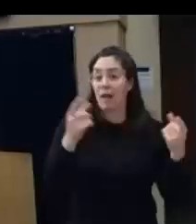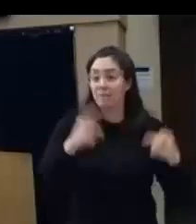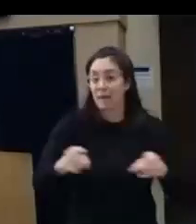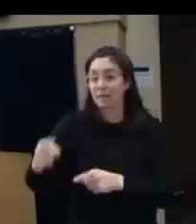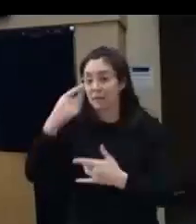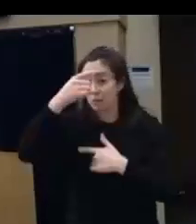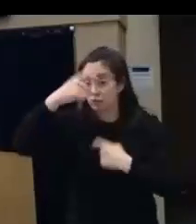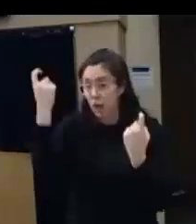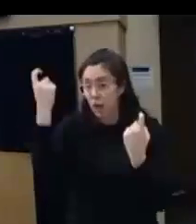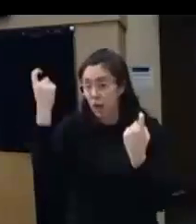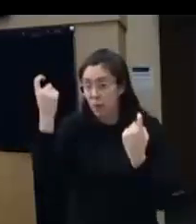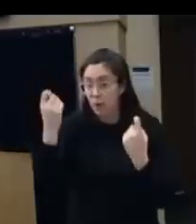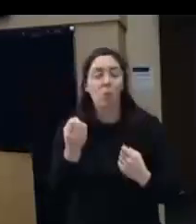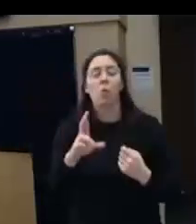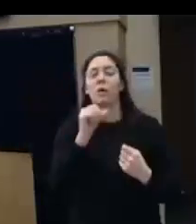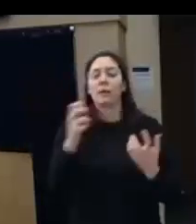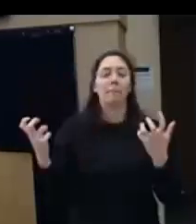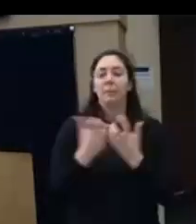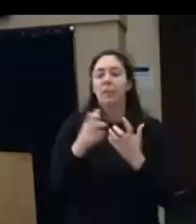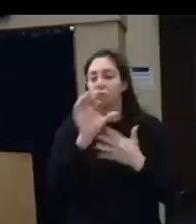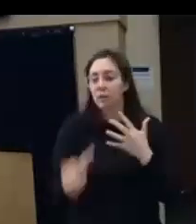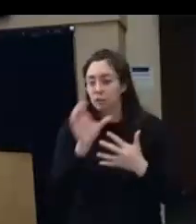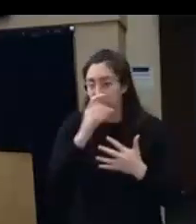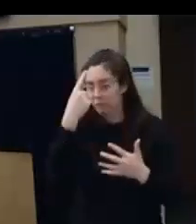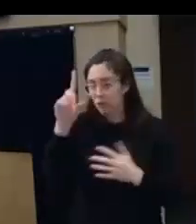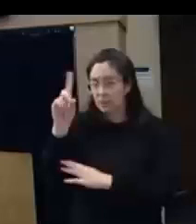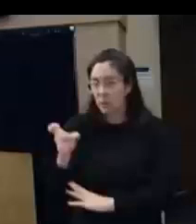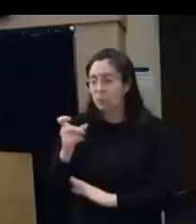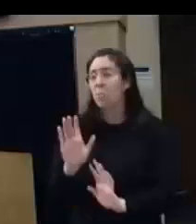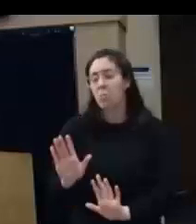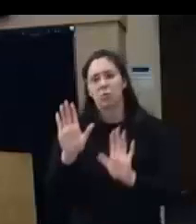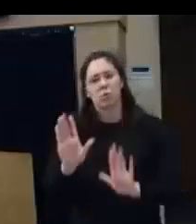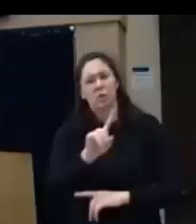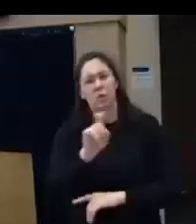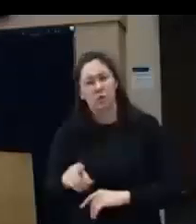meet diagnos full diagnostic criteria I would say that's a great question I would say that that's